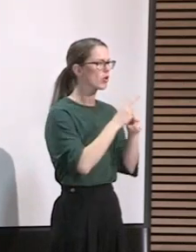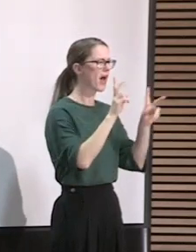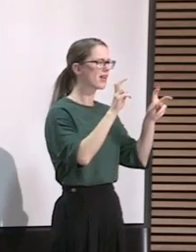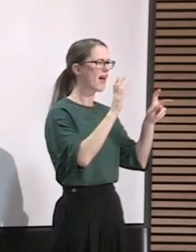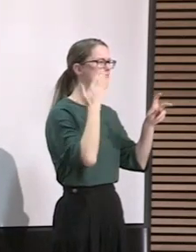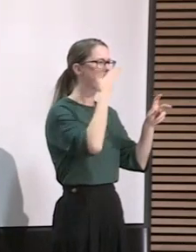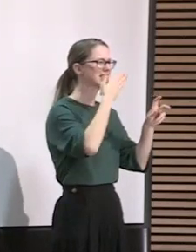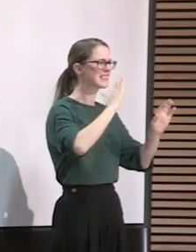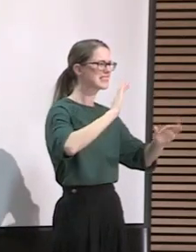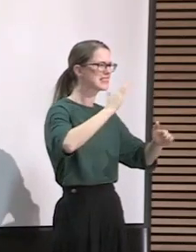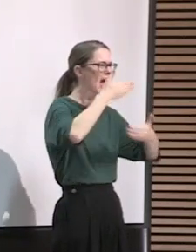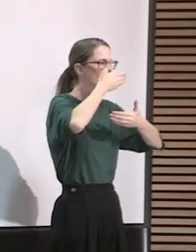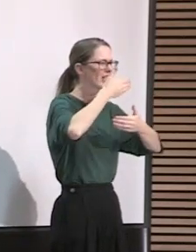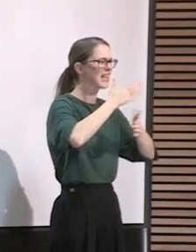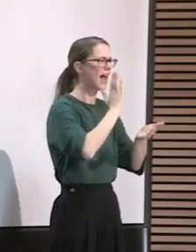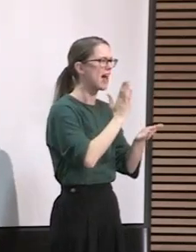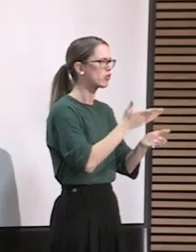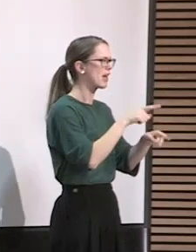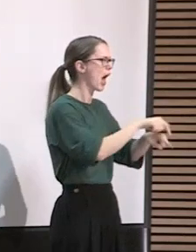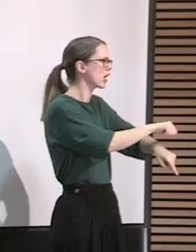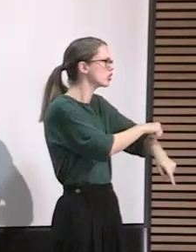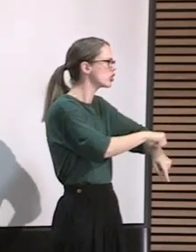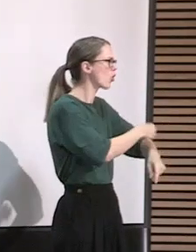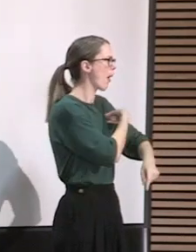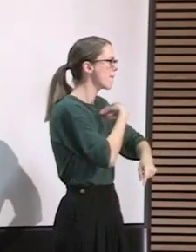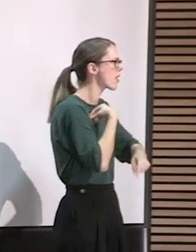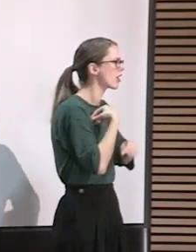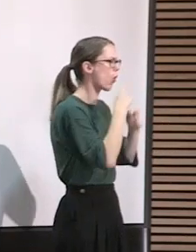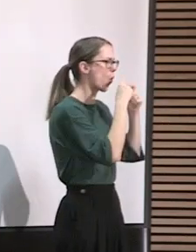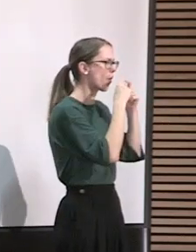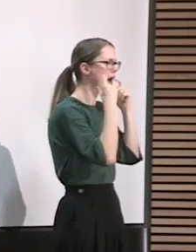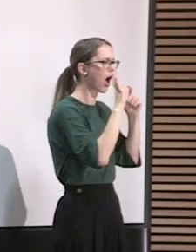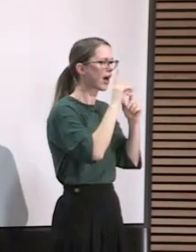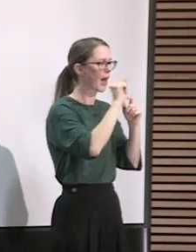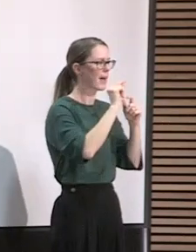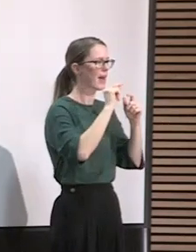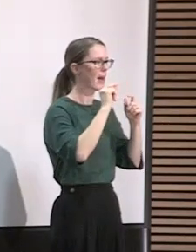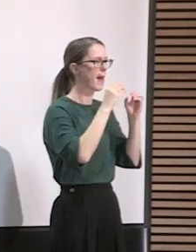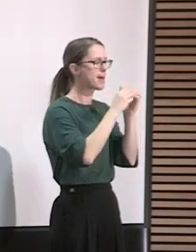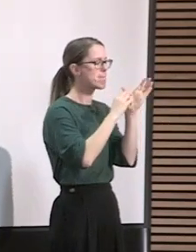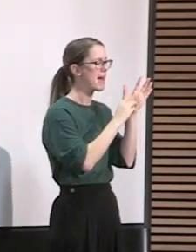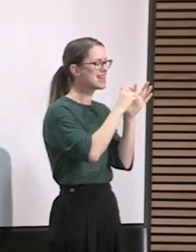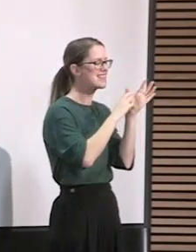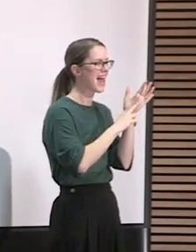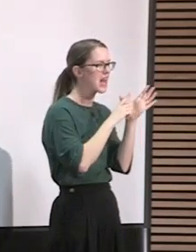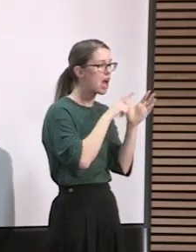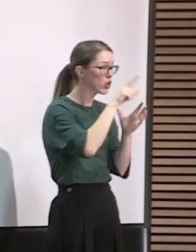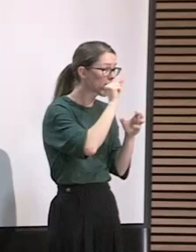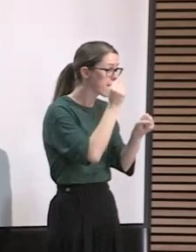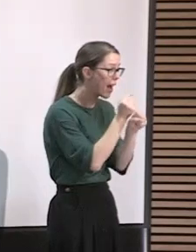people to get. But also, bear in mind we're talking about face coverings on public transport. They don't have to